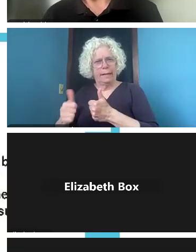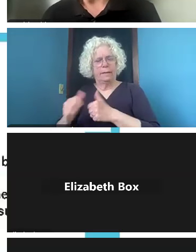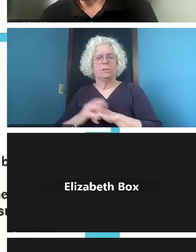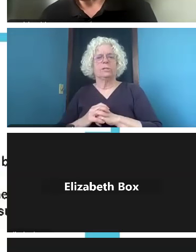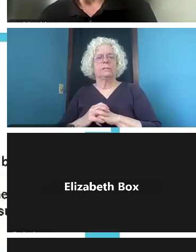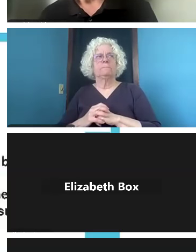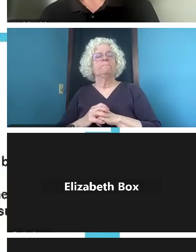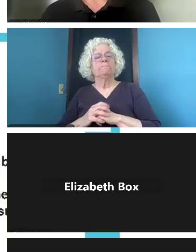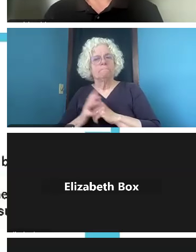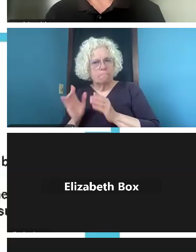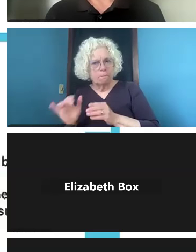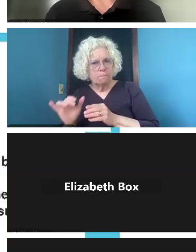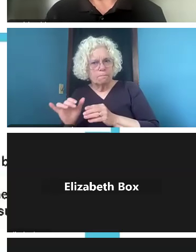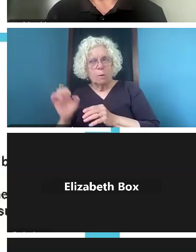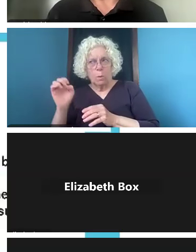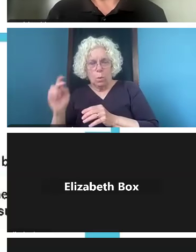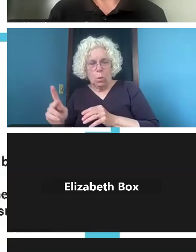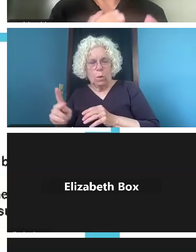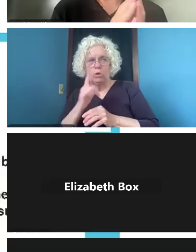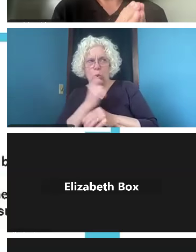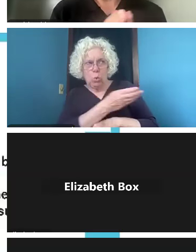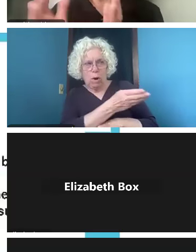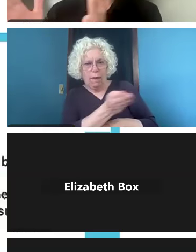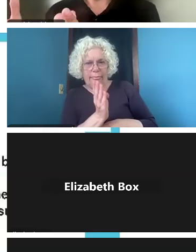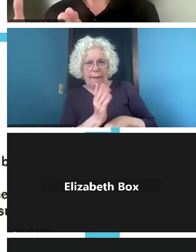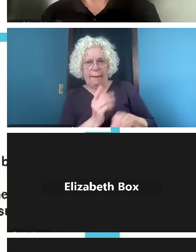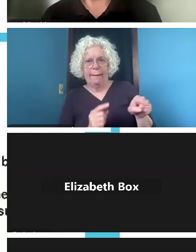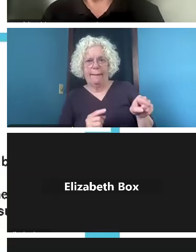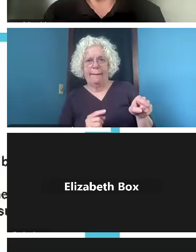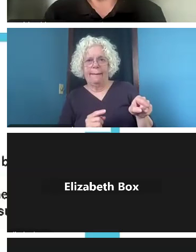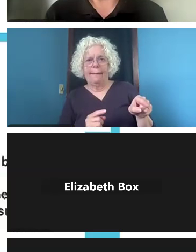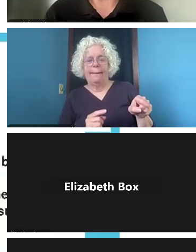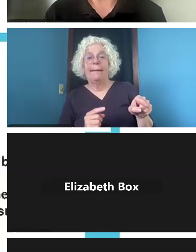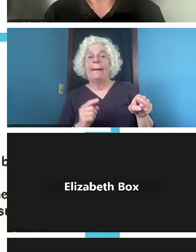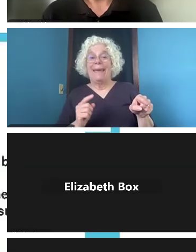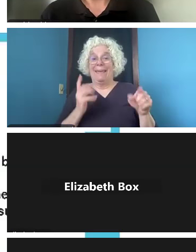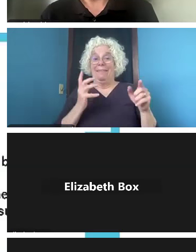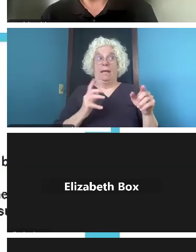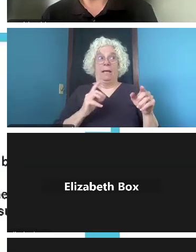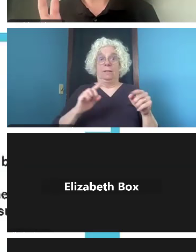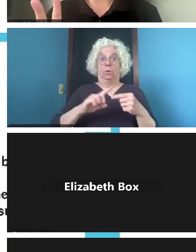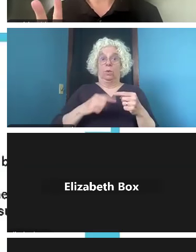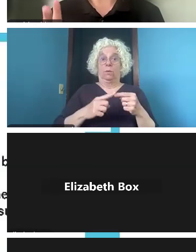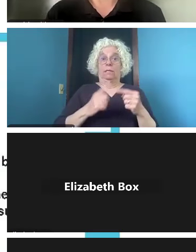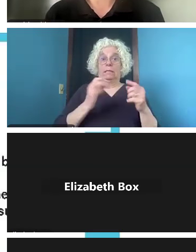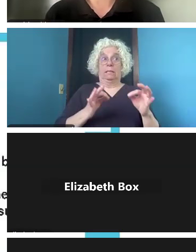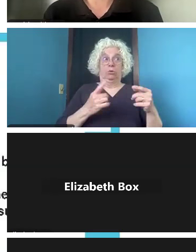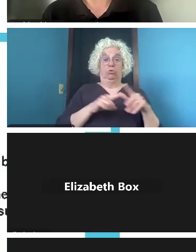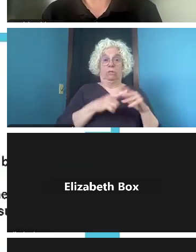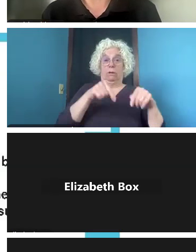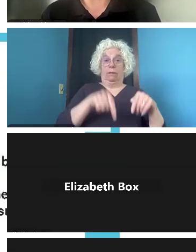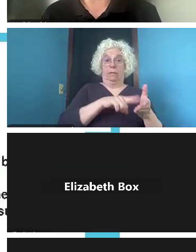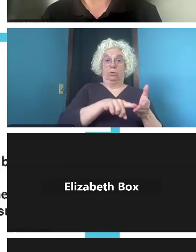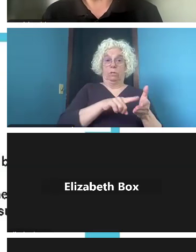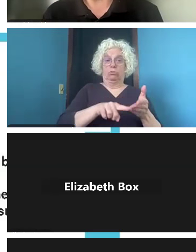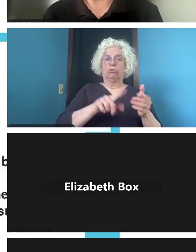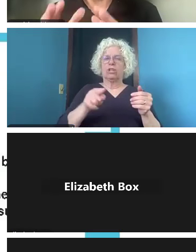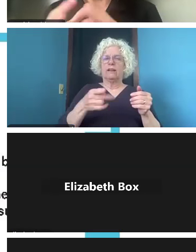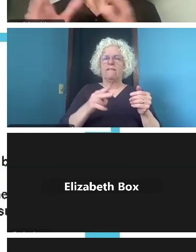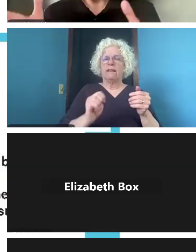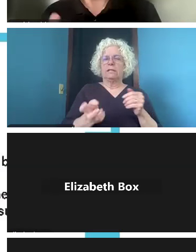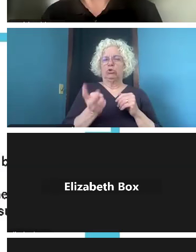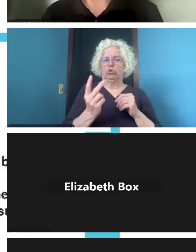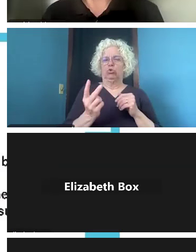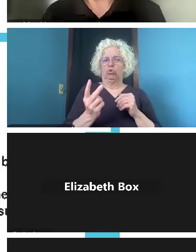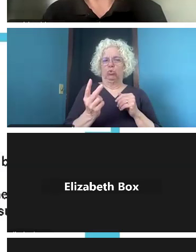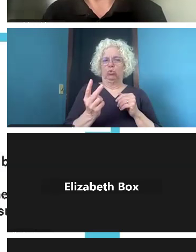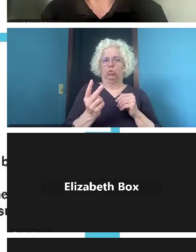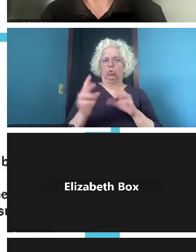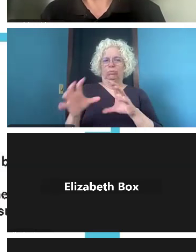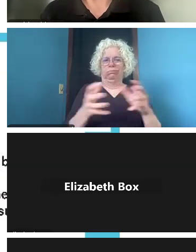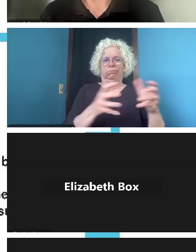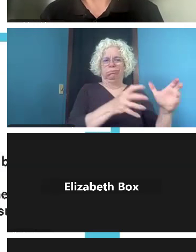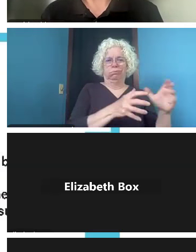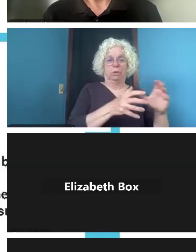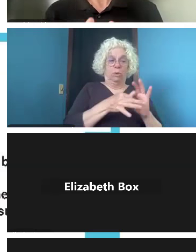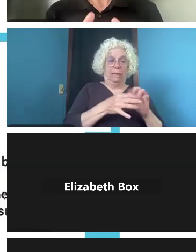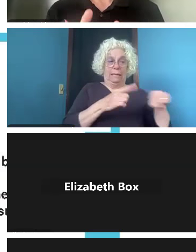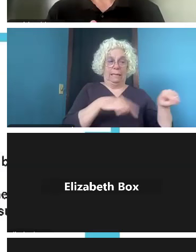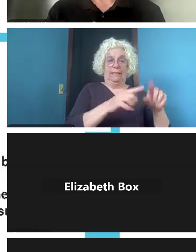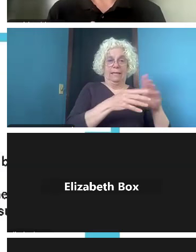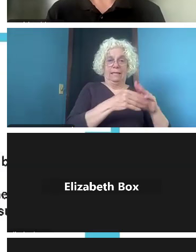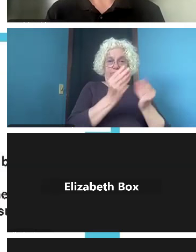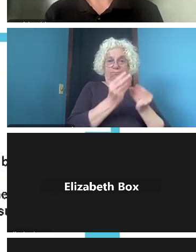And so we identified who those individuals were and we started this next phase of work. We had 2 phases overall in the research work related to trusted messengers.